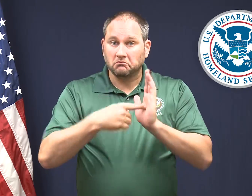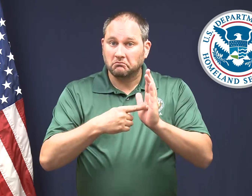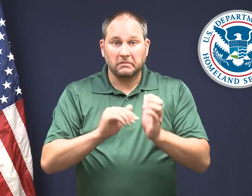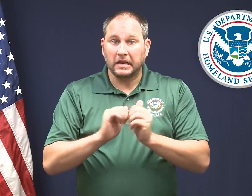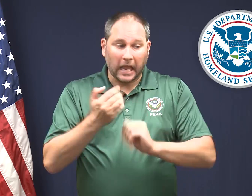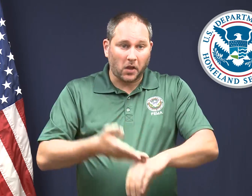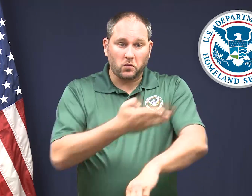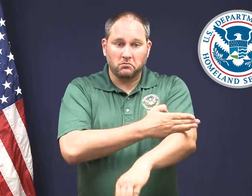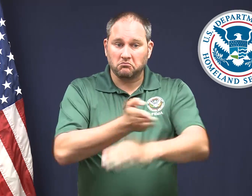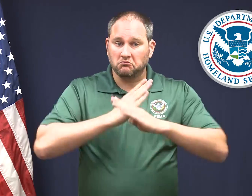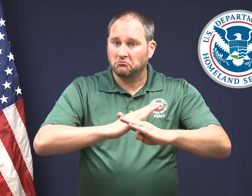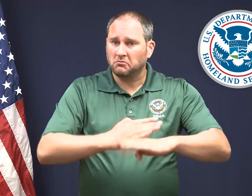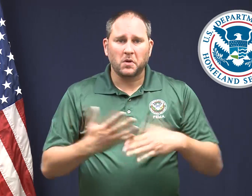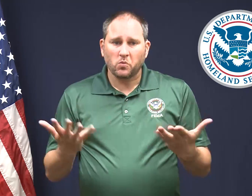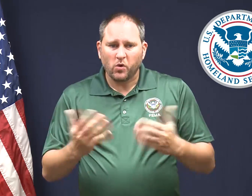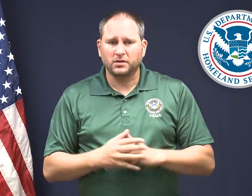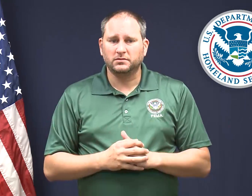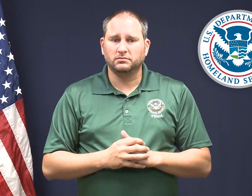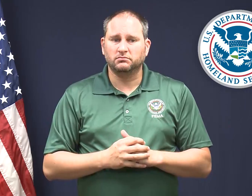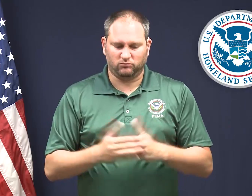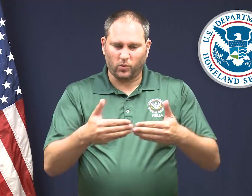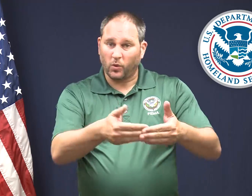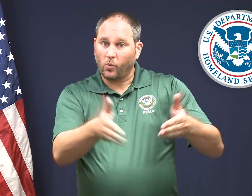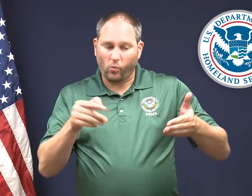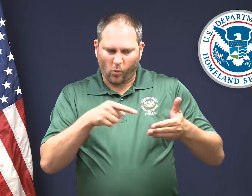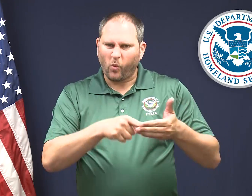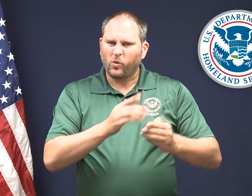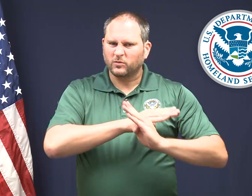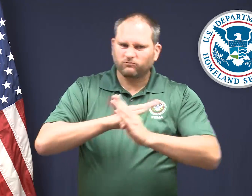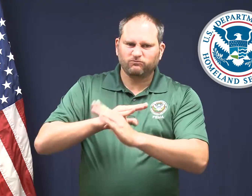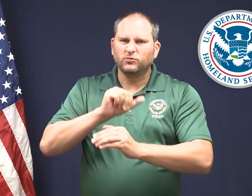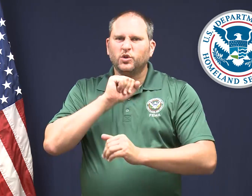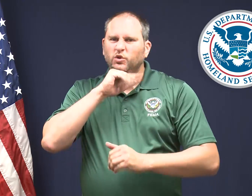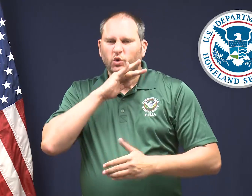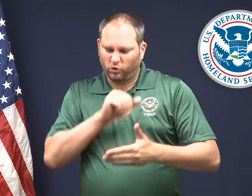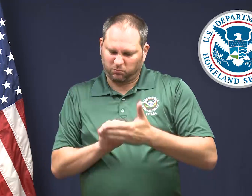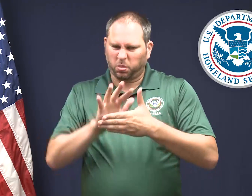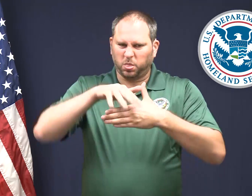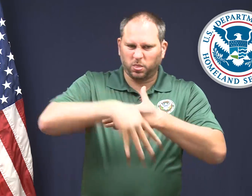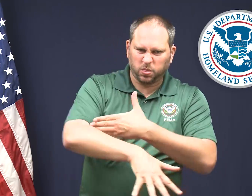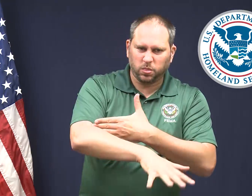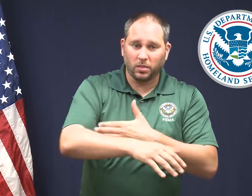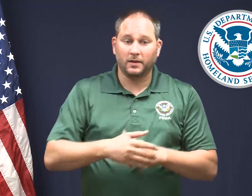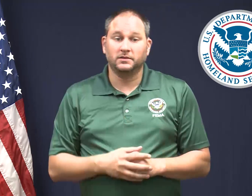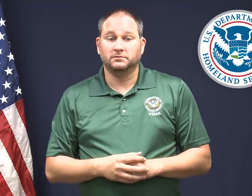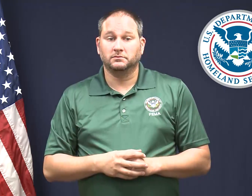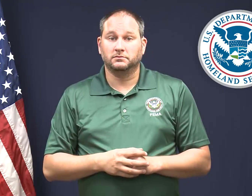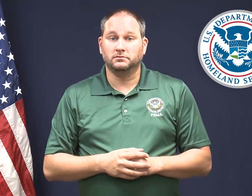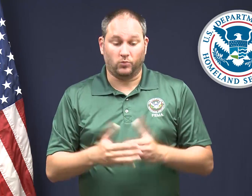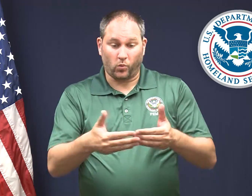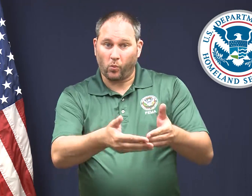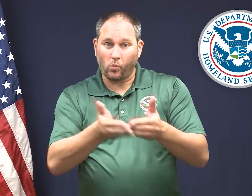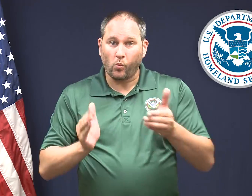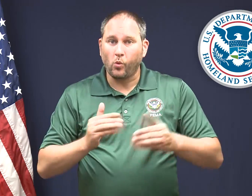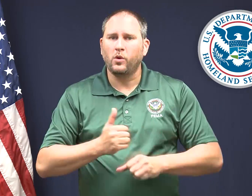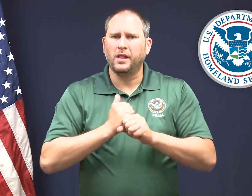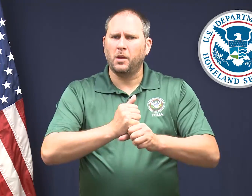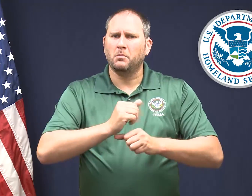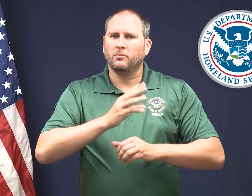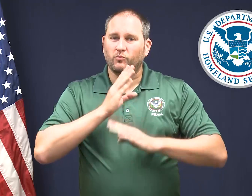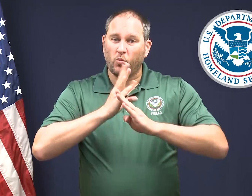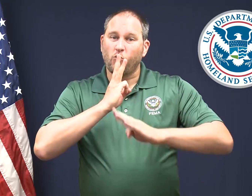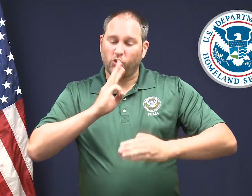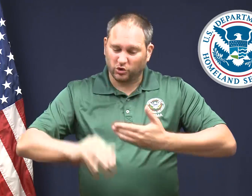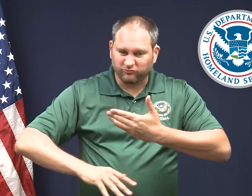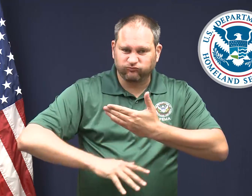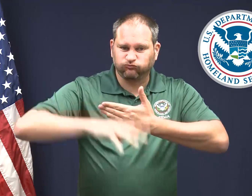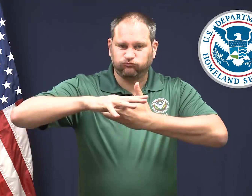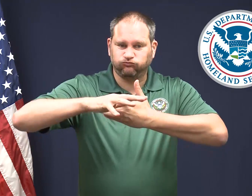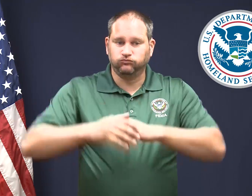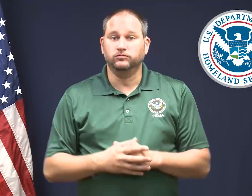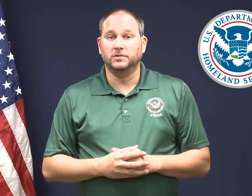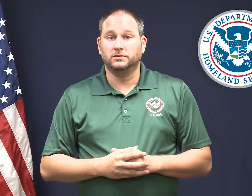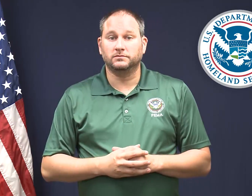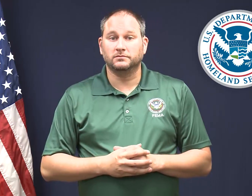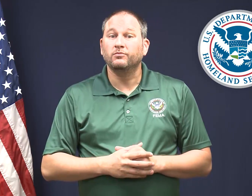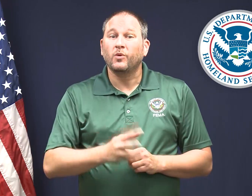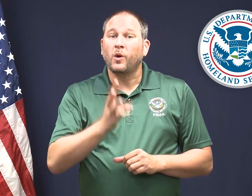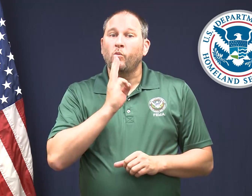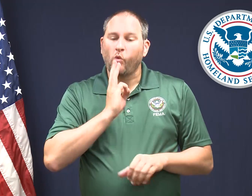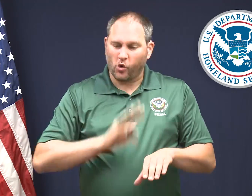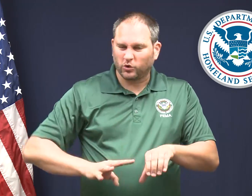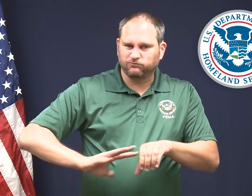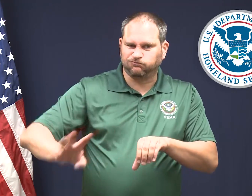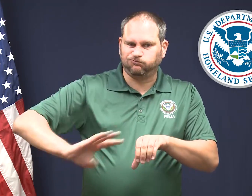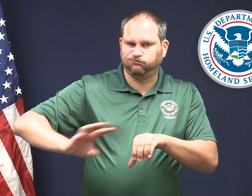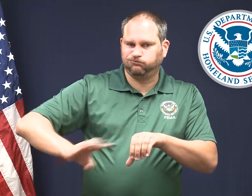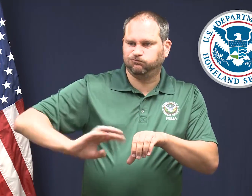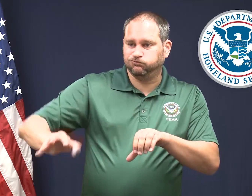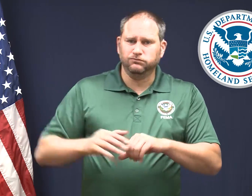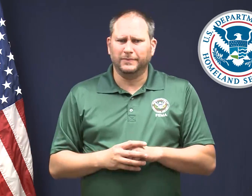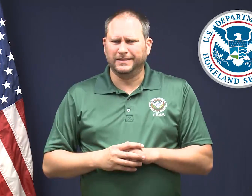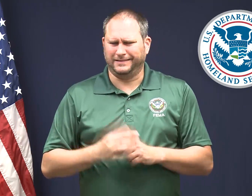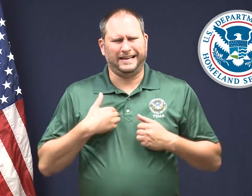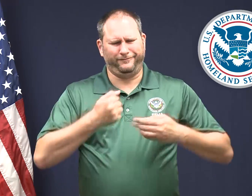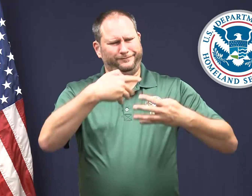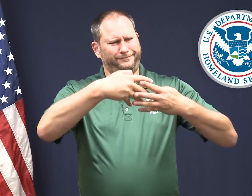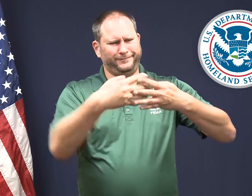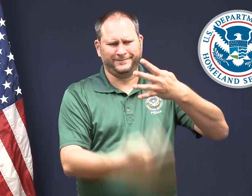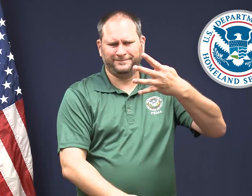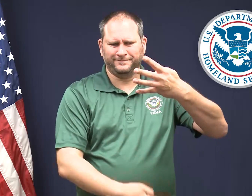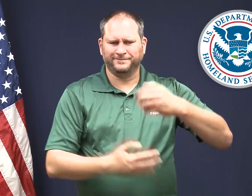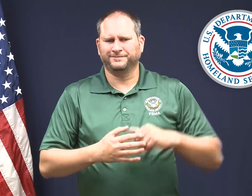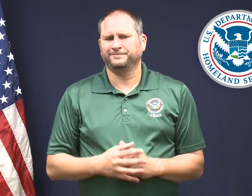Examples of improvements include retaining walls, seawalls, sump pumps, etc.